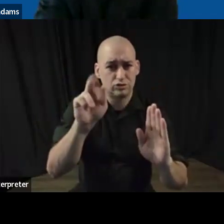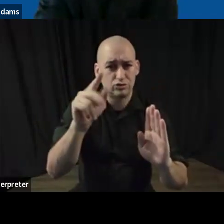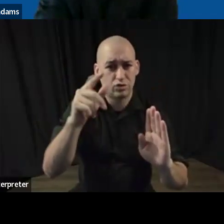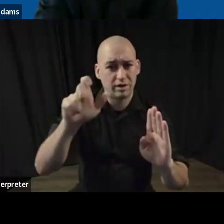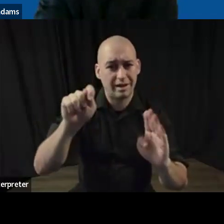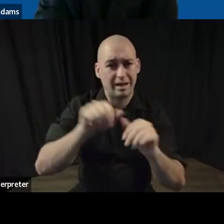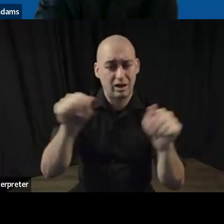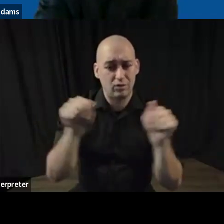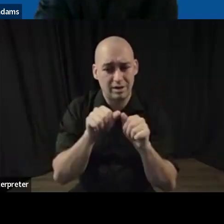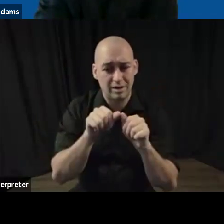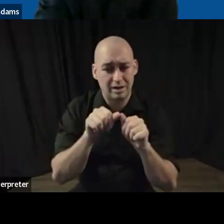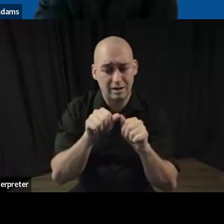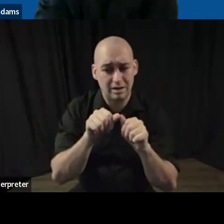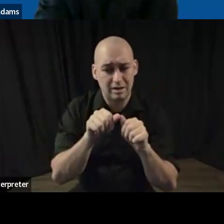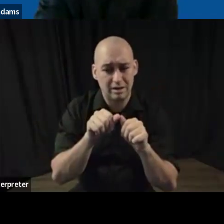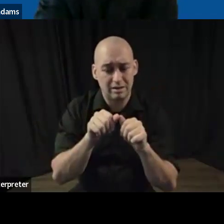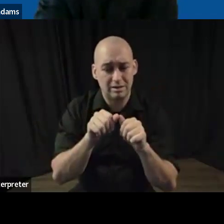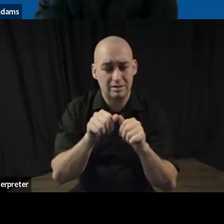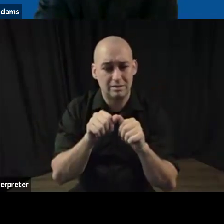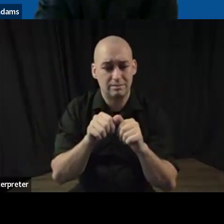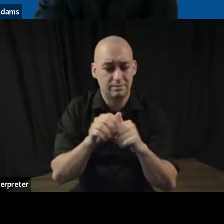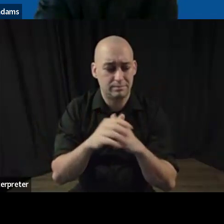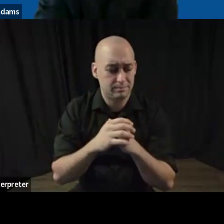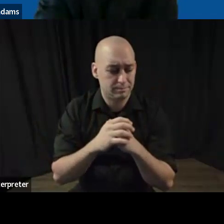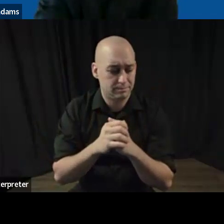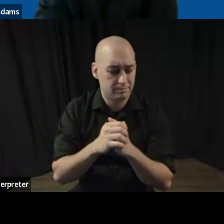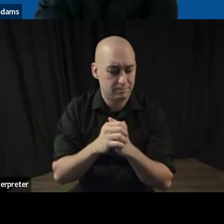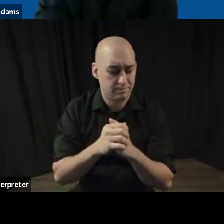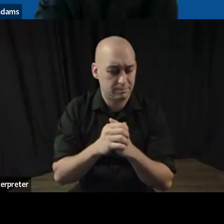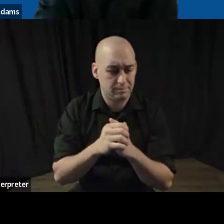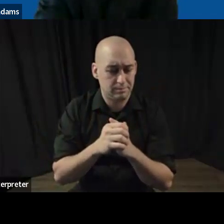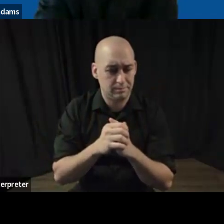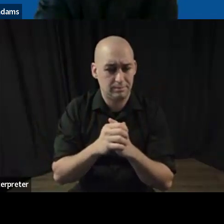many fall into the under this category. They're just very poor, they don't have $5 to spare for